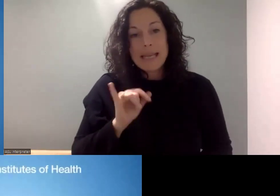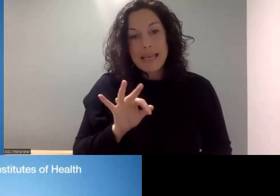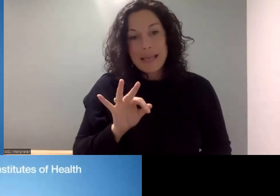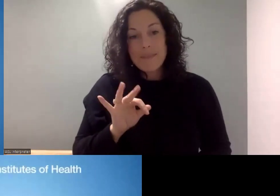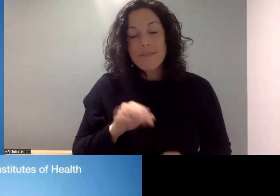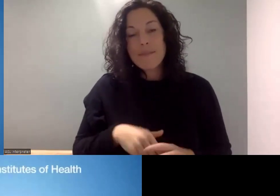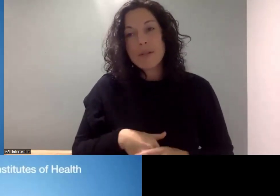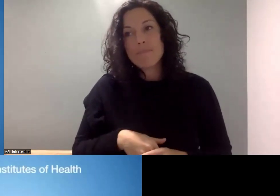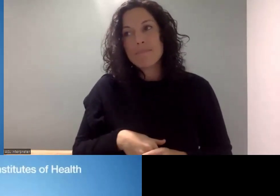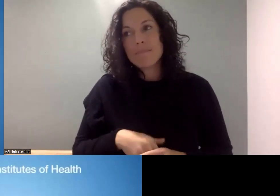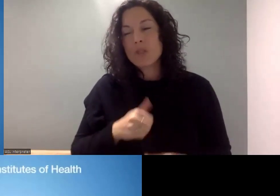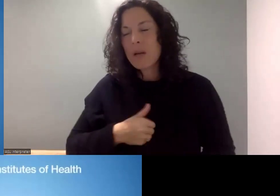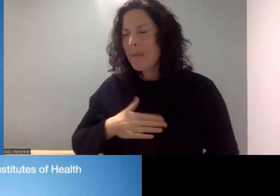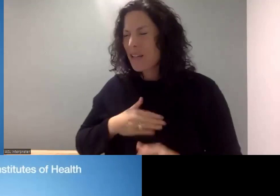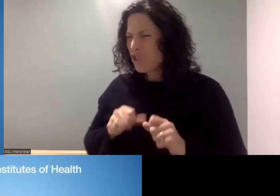Sorry, my screen just jumped on me.